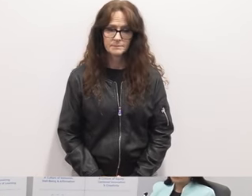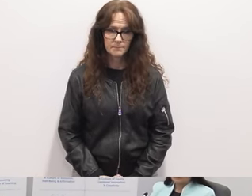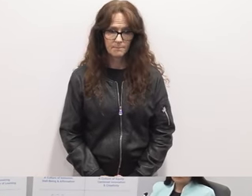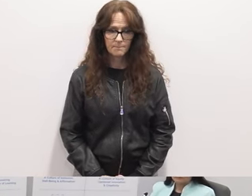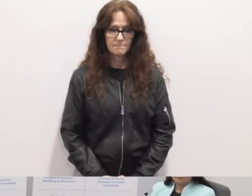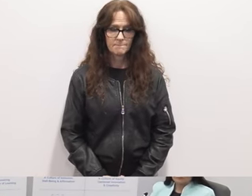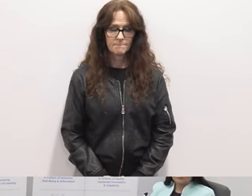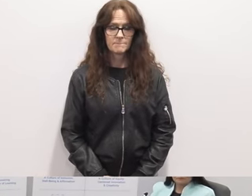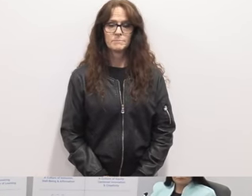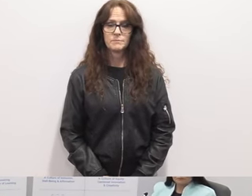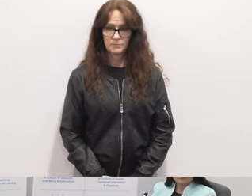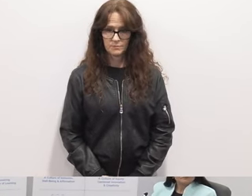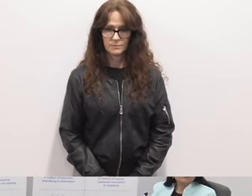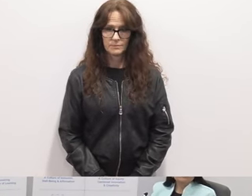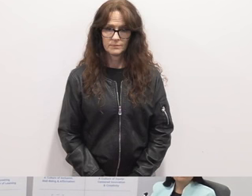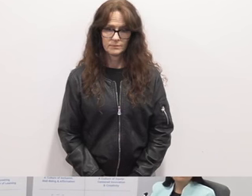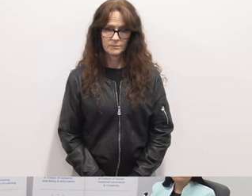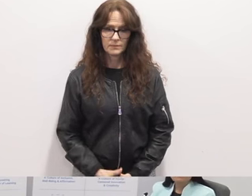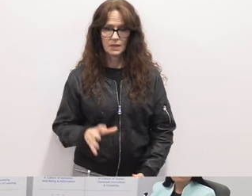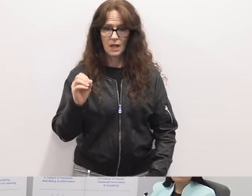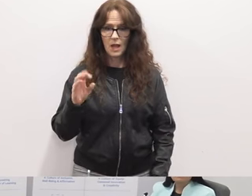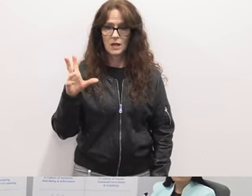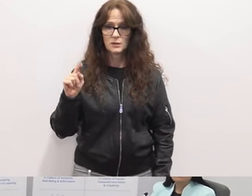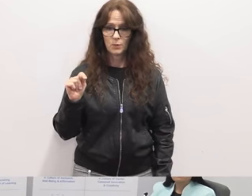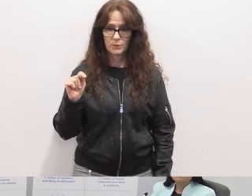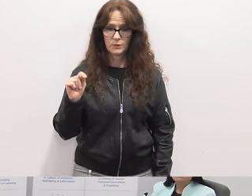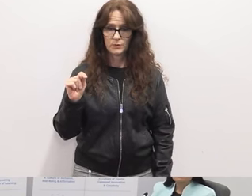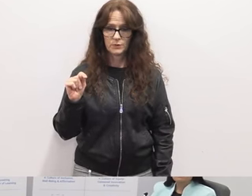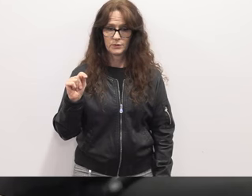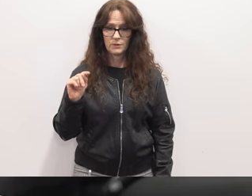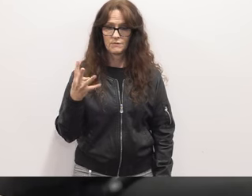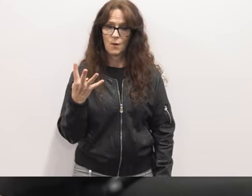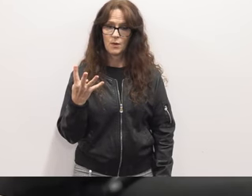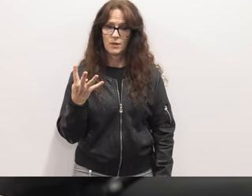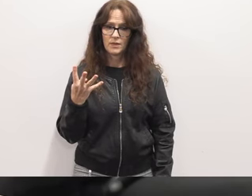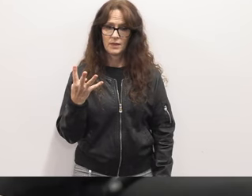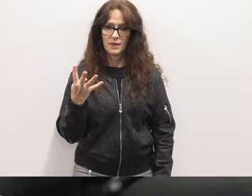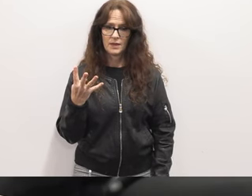All right, so October 4th, what is our next, know by heart,